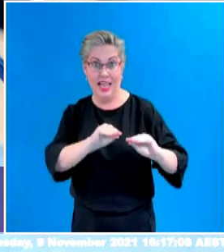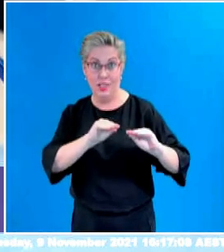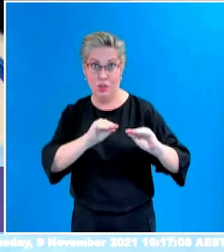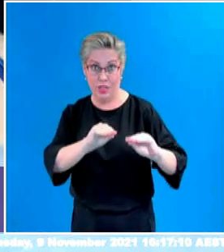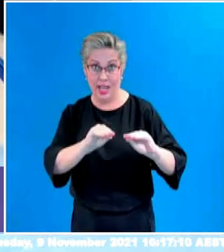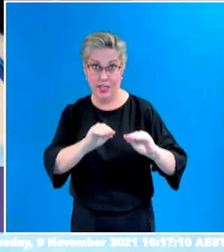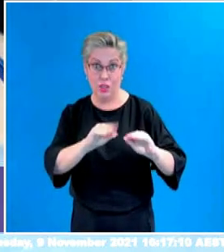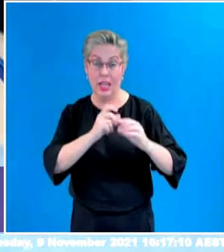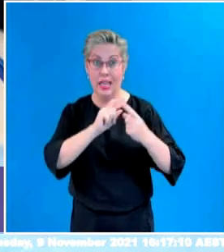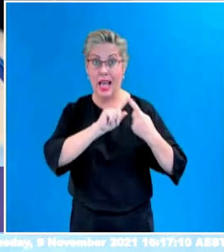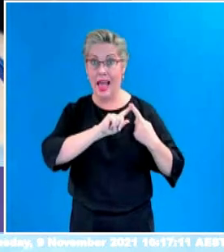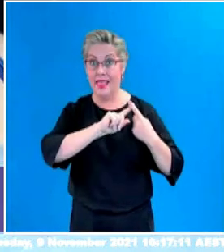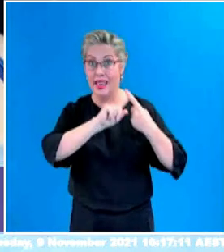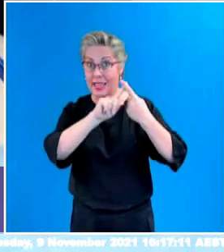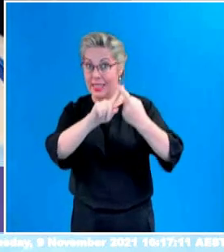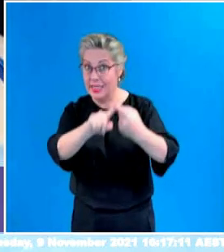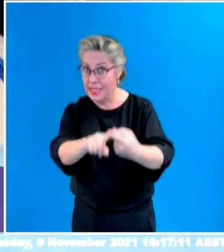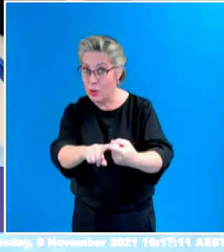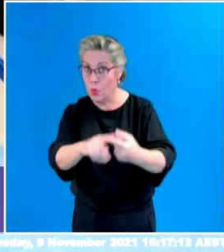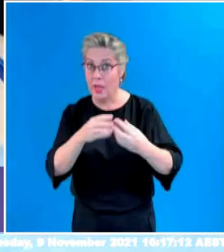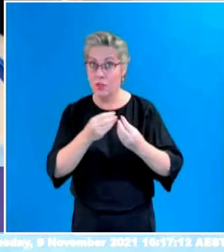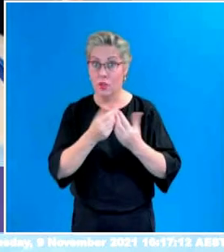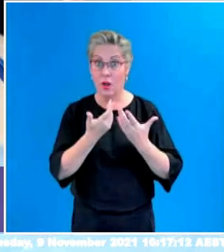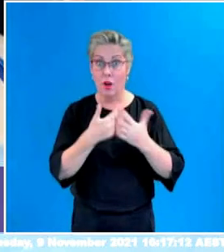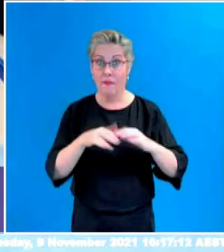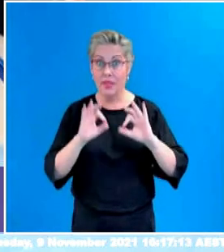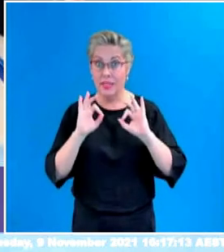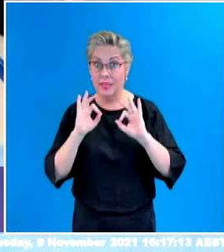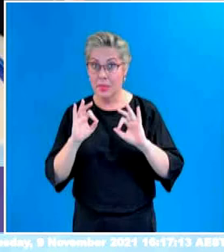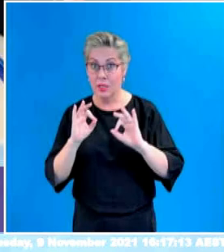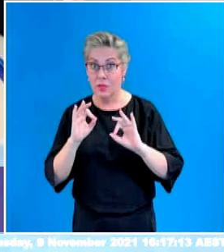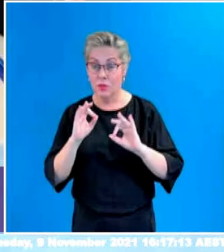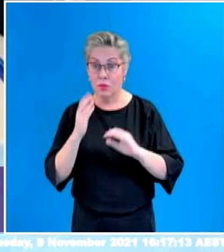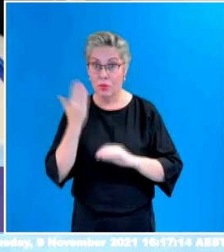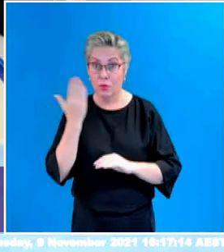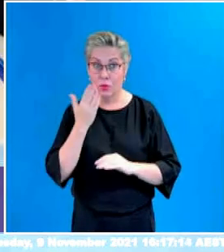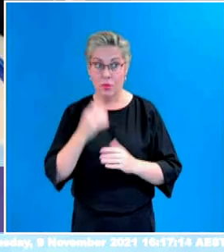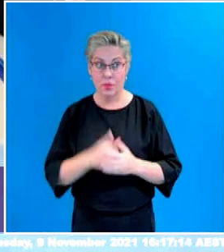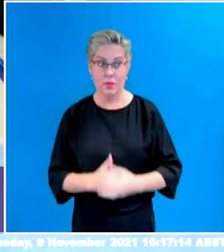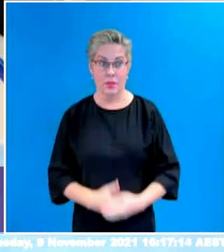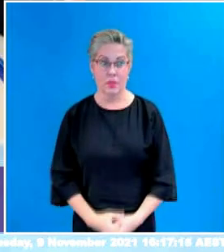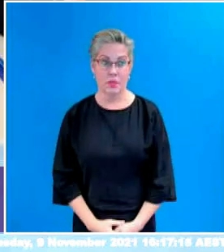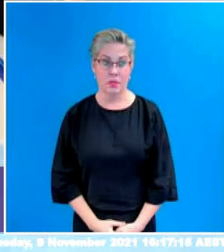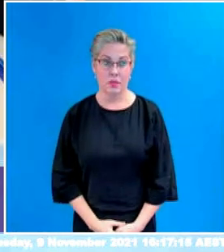relation of special schools. COMMISSIONER McEWIN: I will pause you there. I am talking generally.